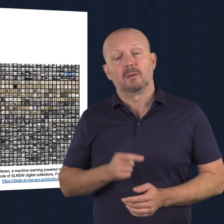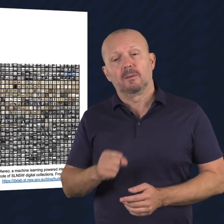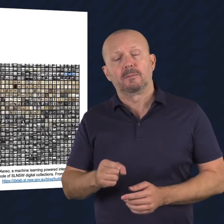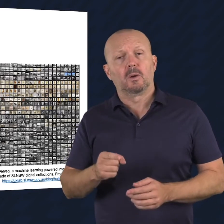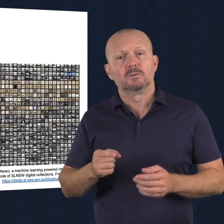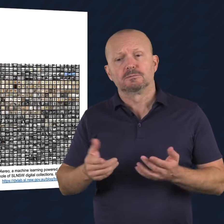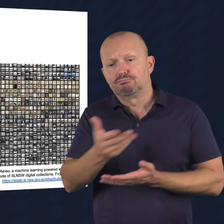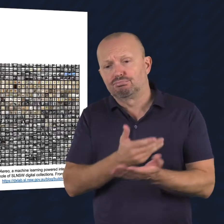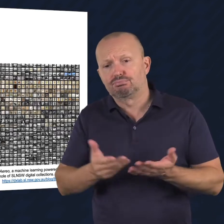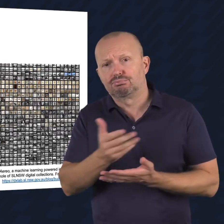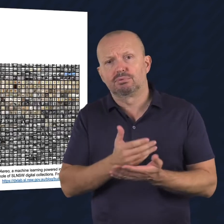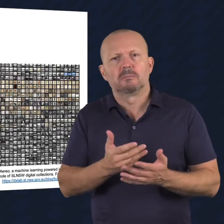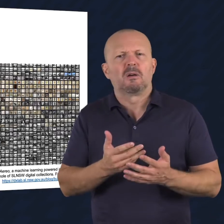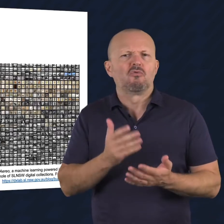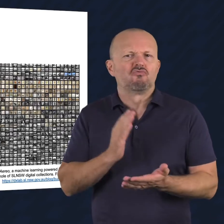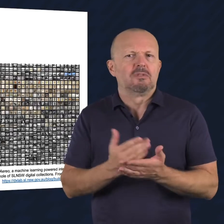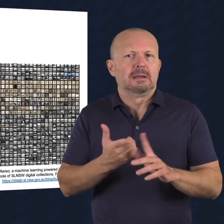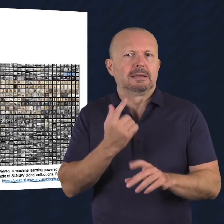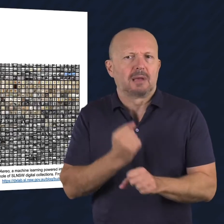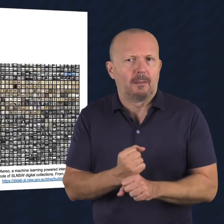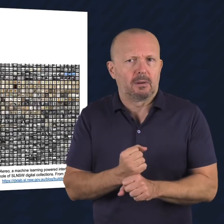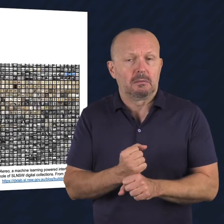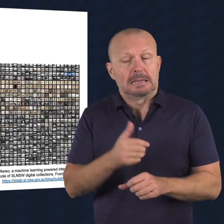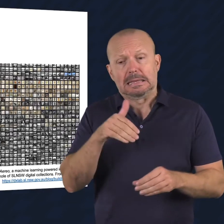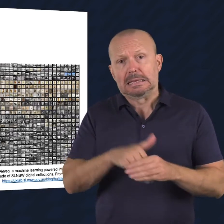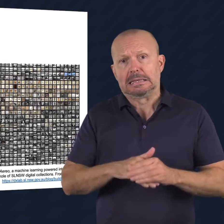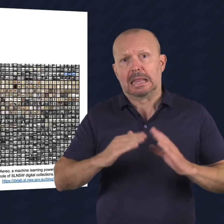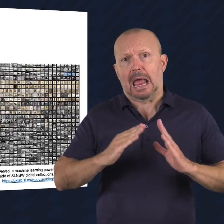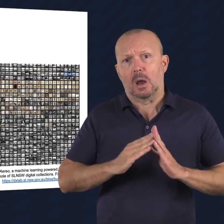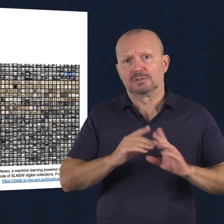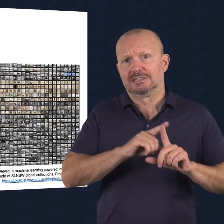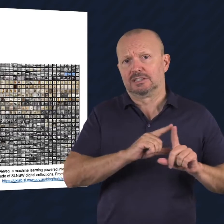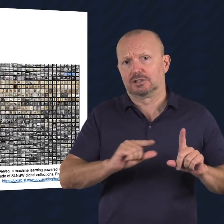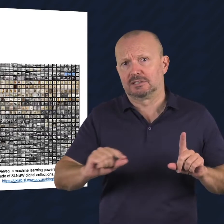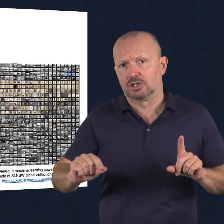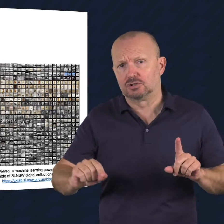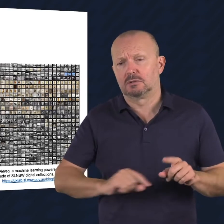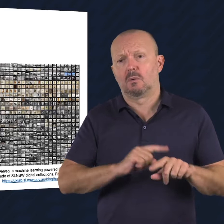The series included a number of real-world case studies. They include applications where in-house digitisation